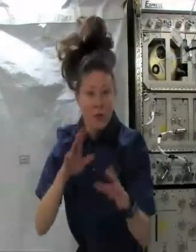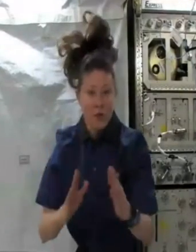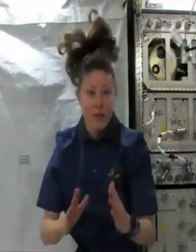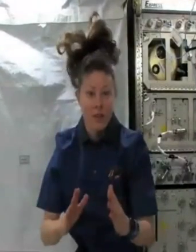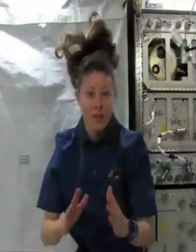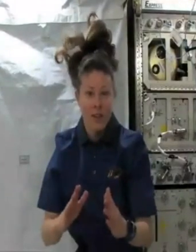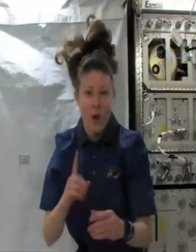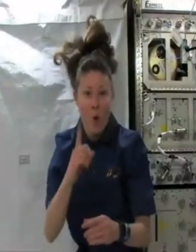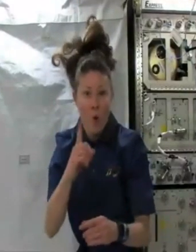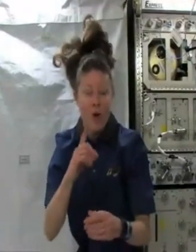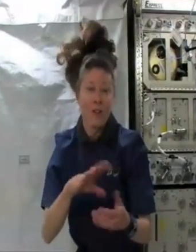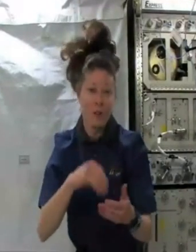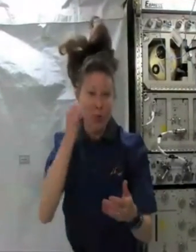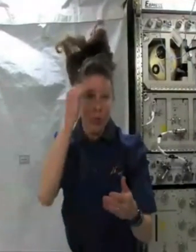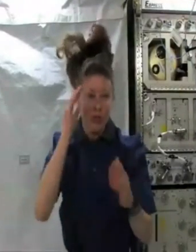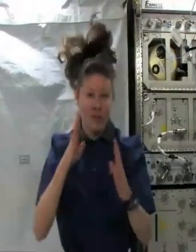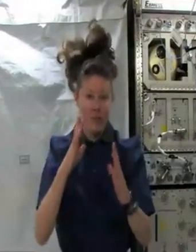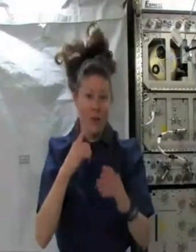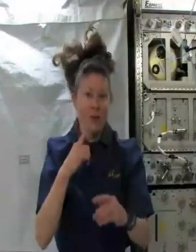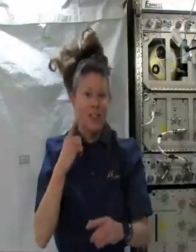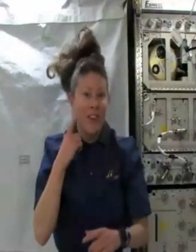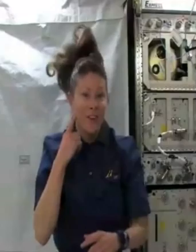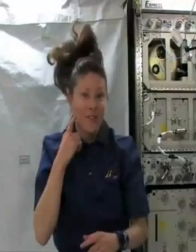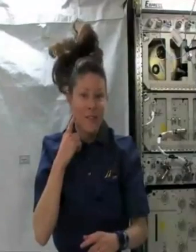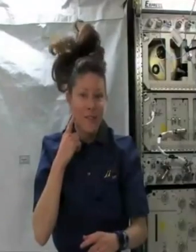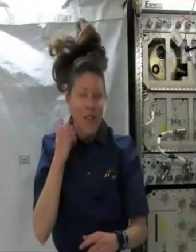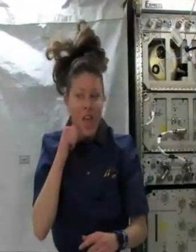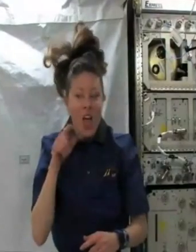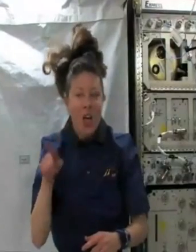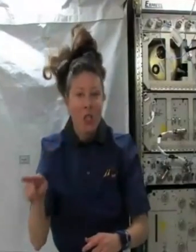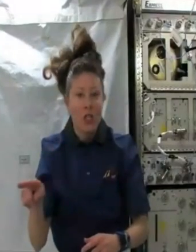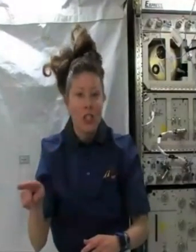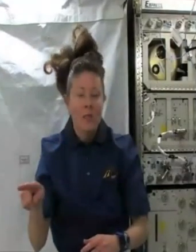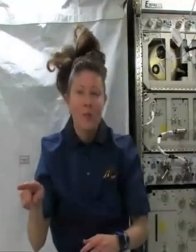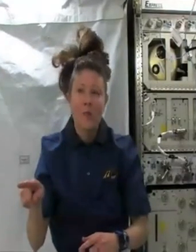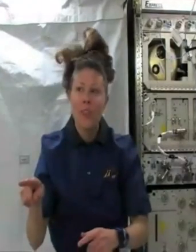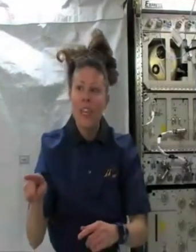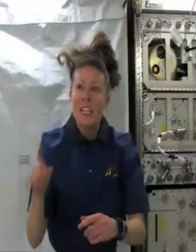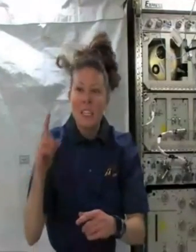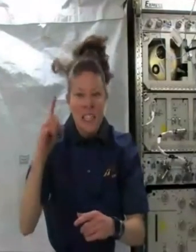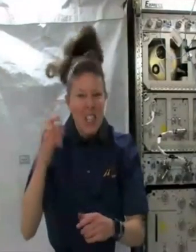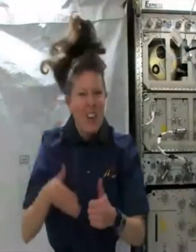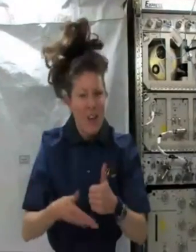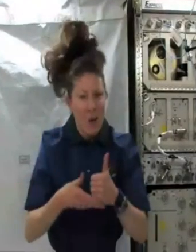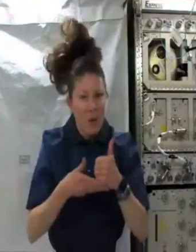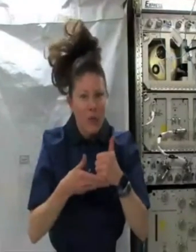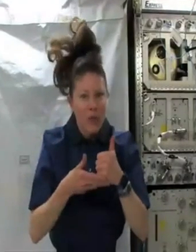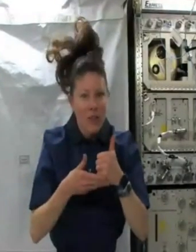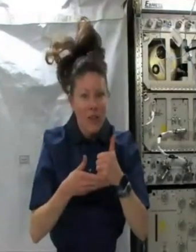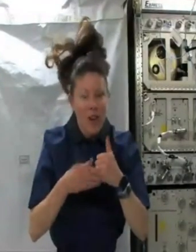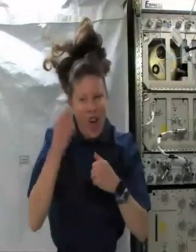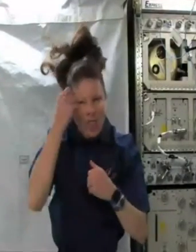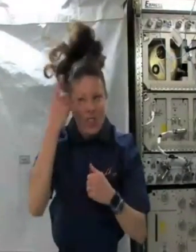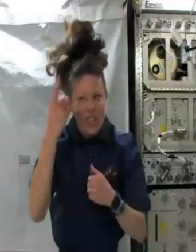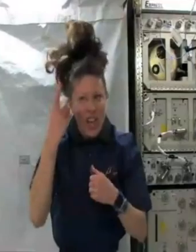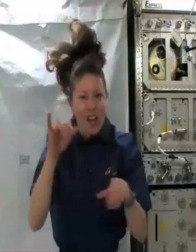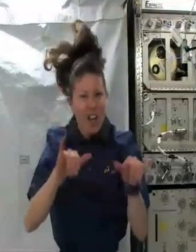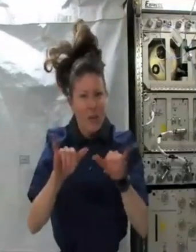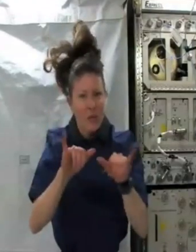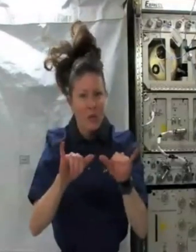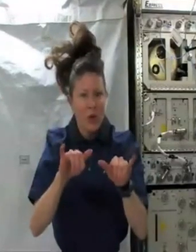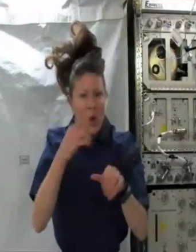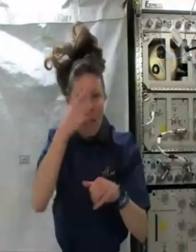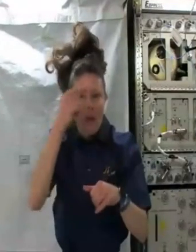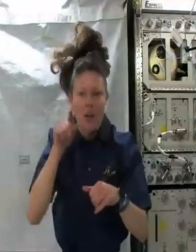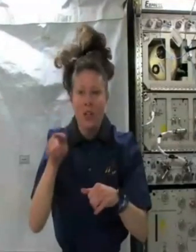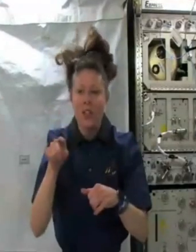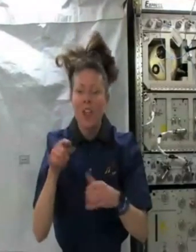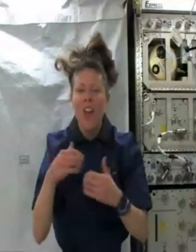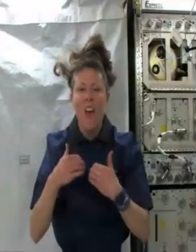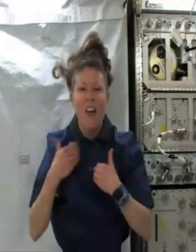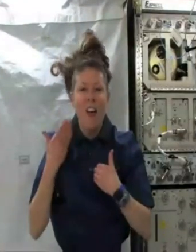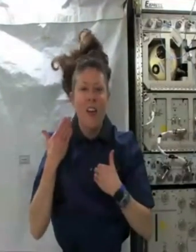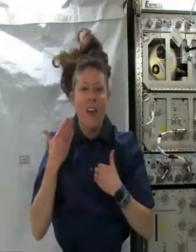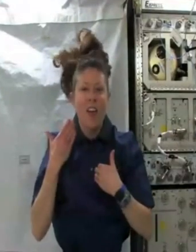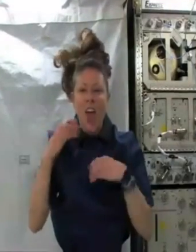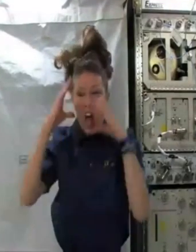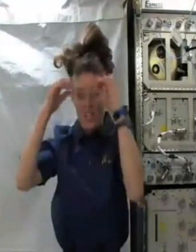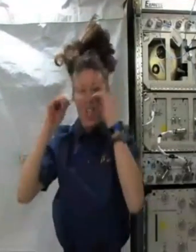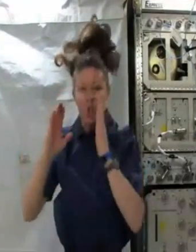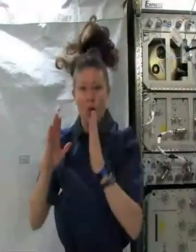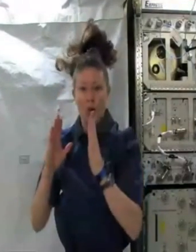and I had one student who was deaf. She needed help understanding chemistry because she had a teacher